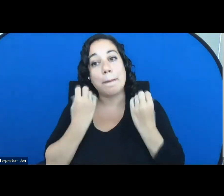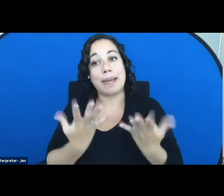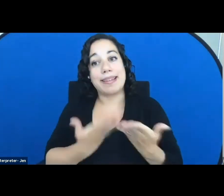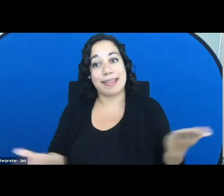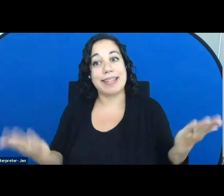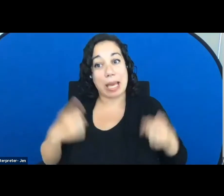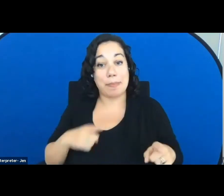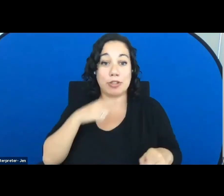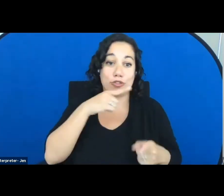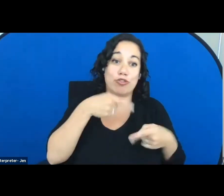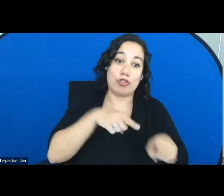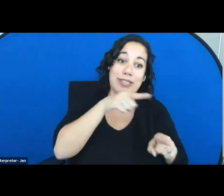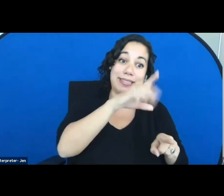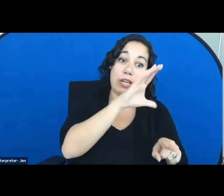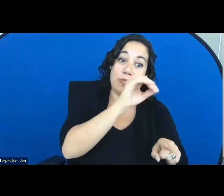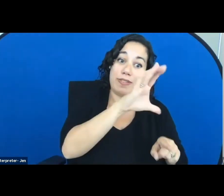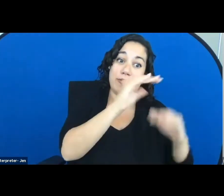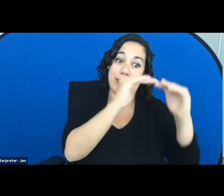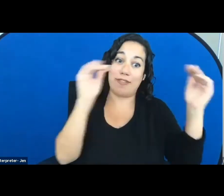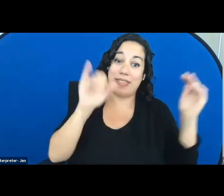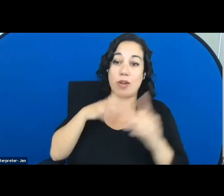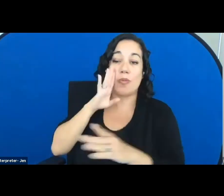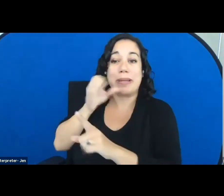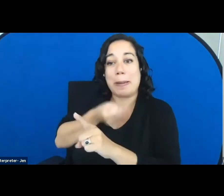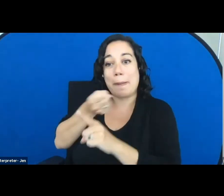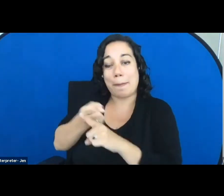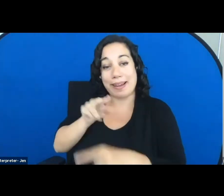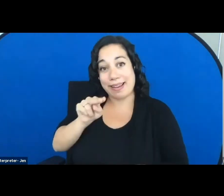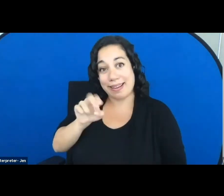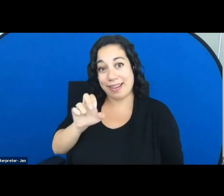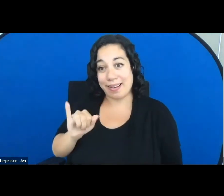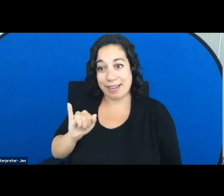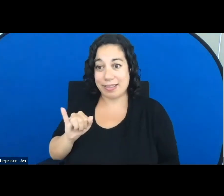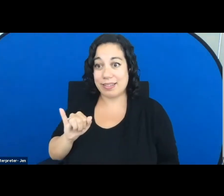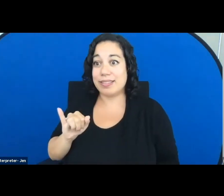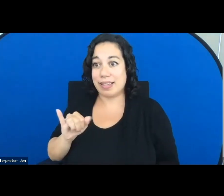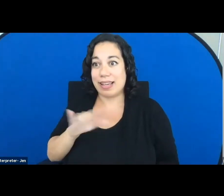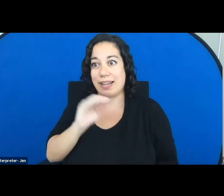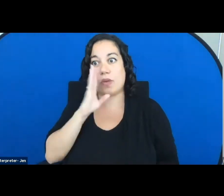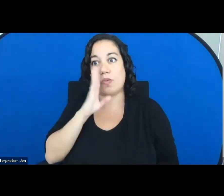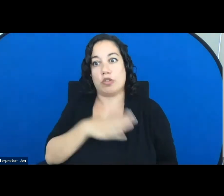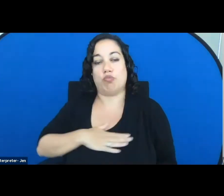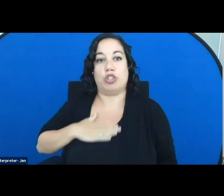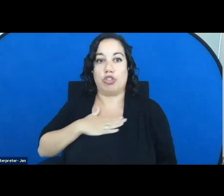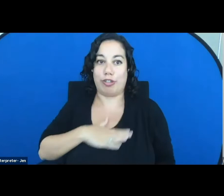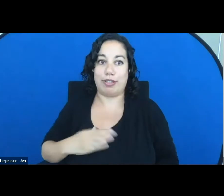of Councils level that impact the NEI and I would very much appreciate the advice of